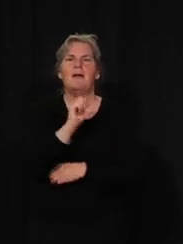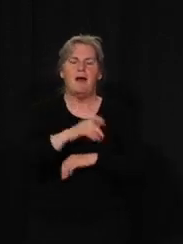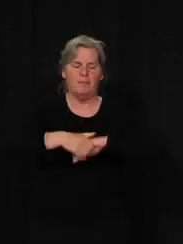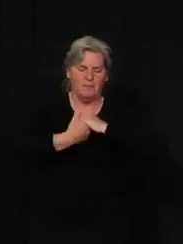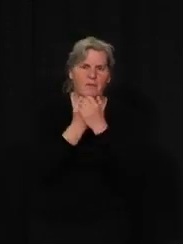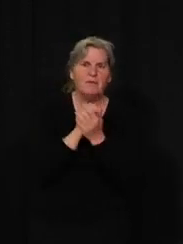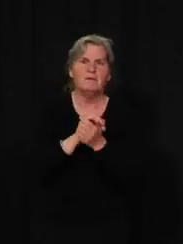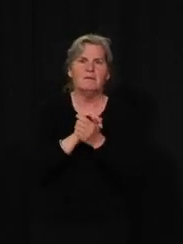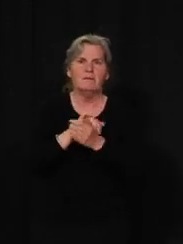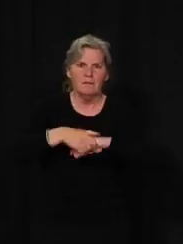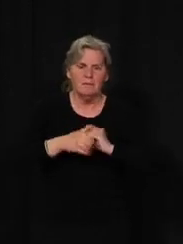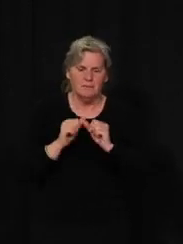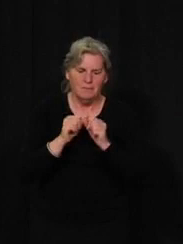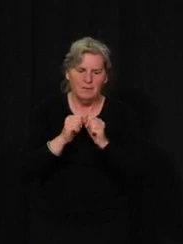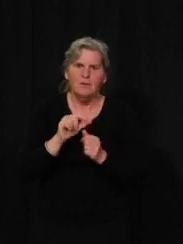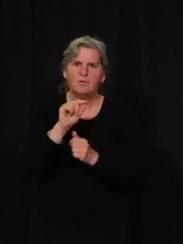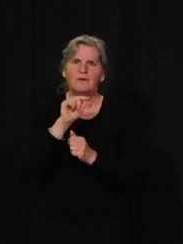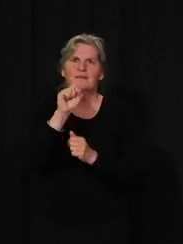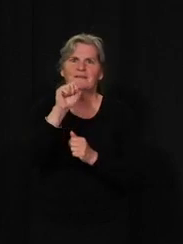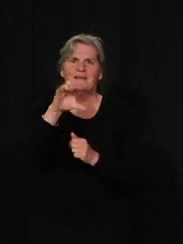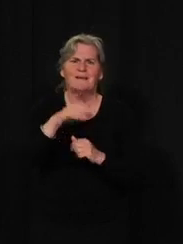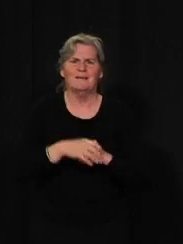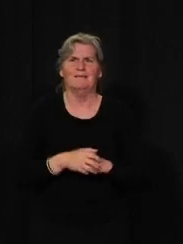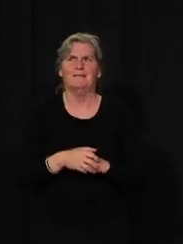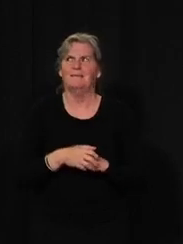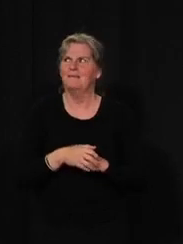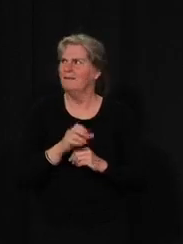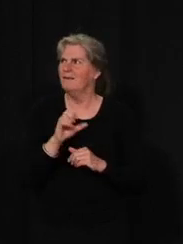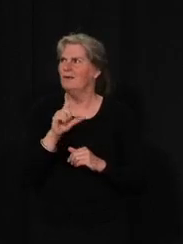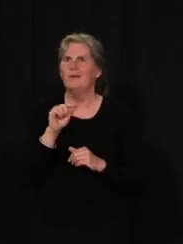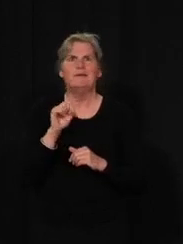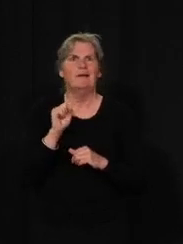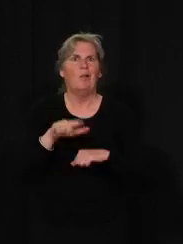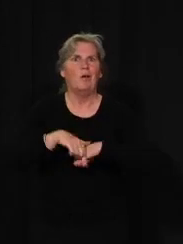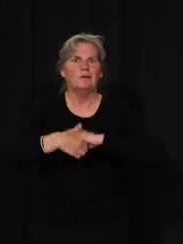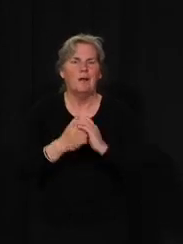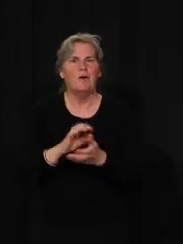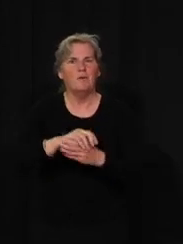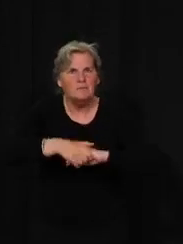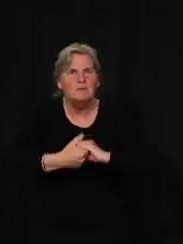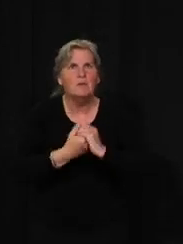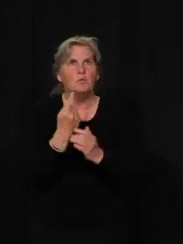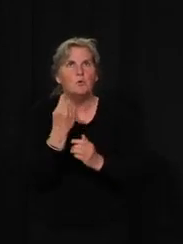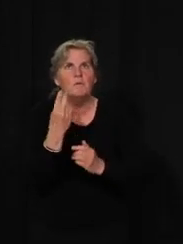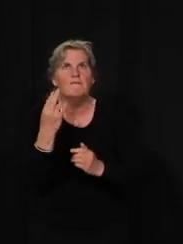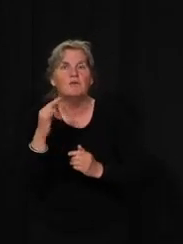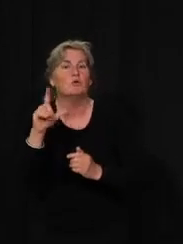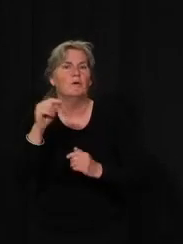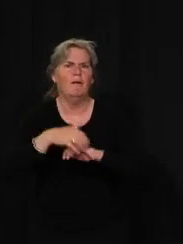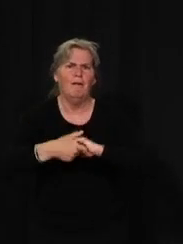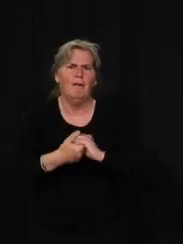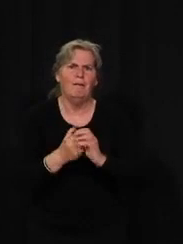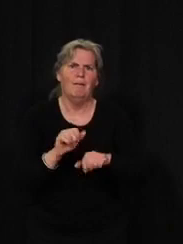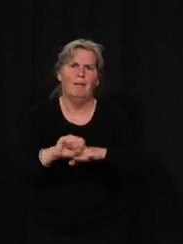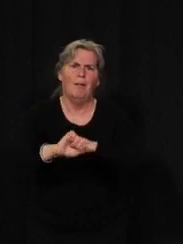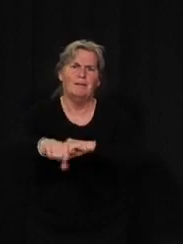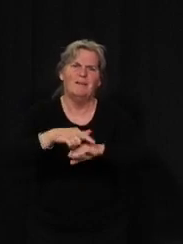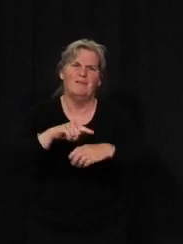full 20 seconds. When else does 20 seconds seem like such a long time?